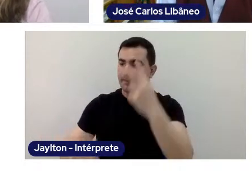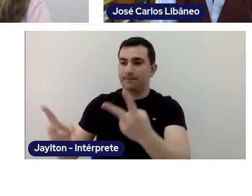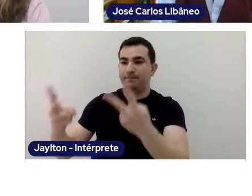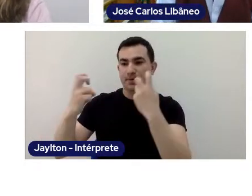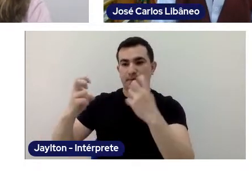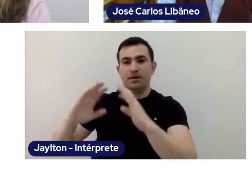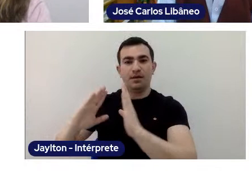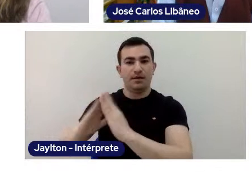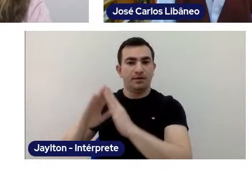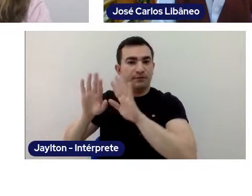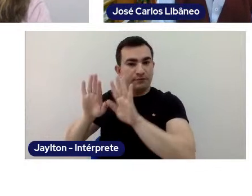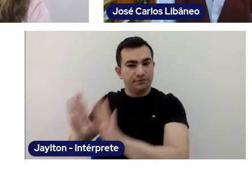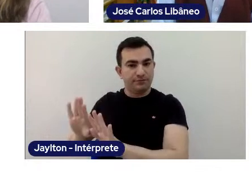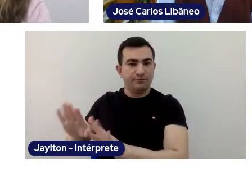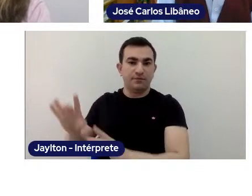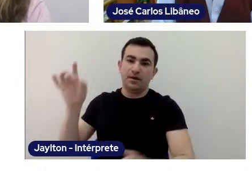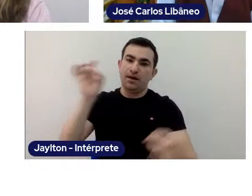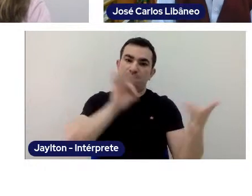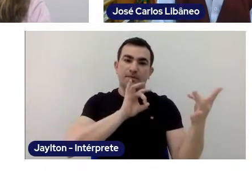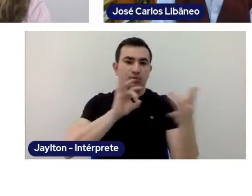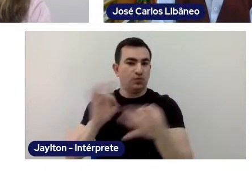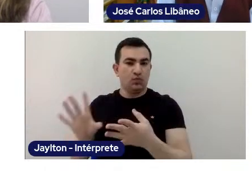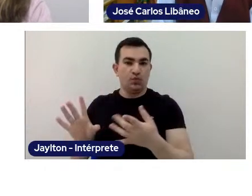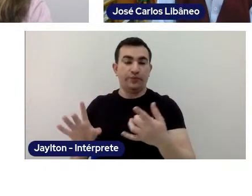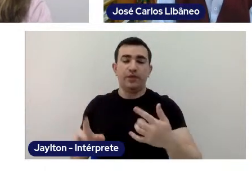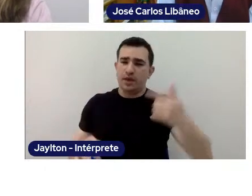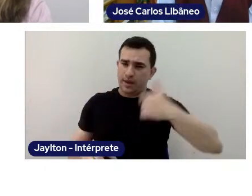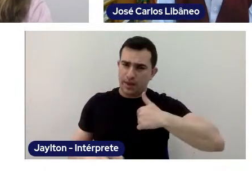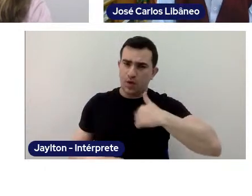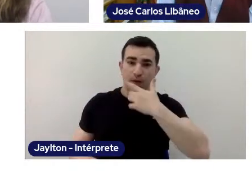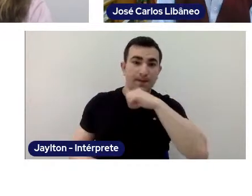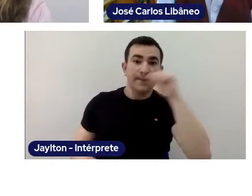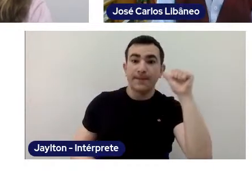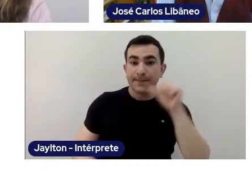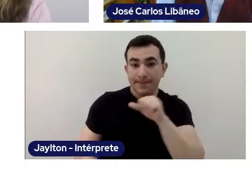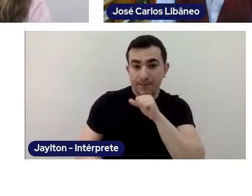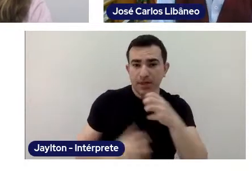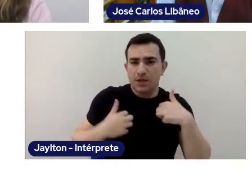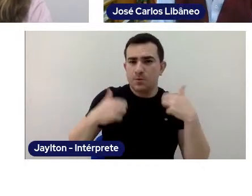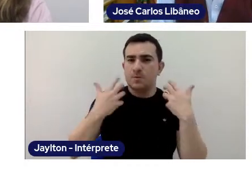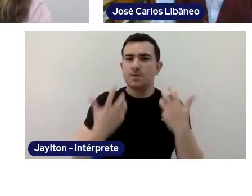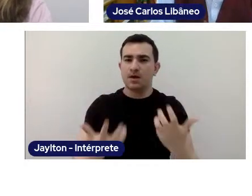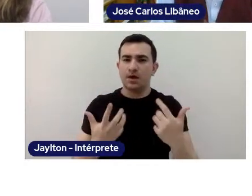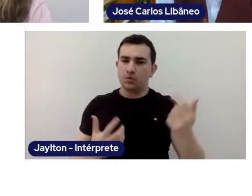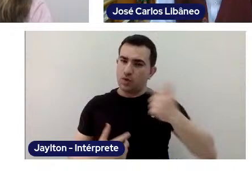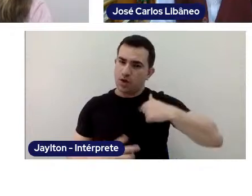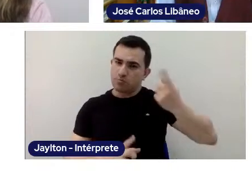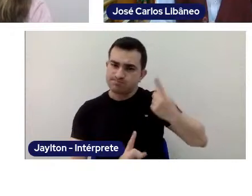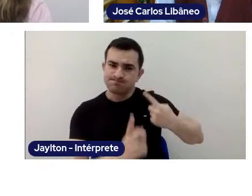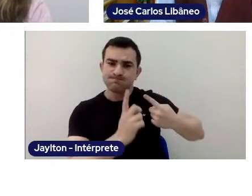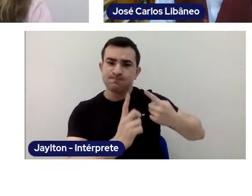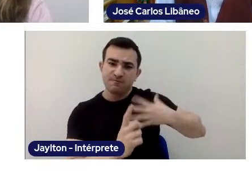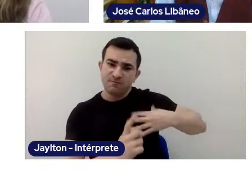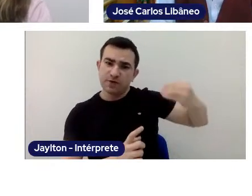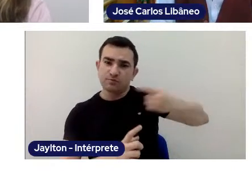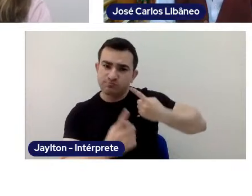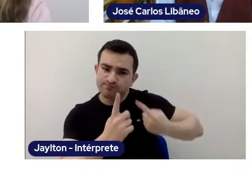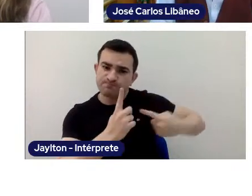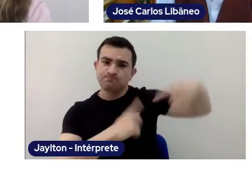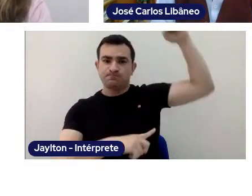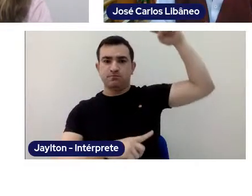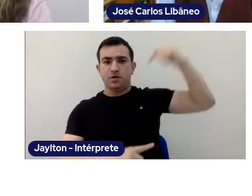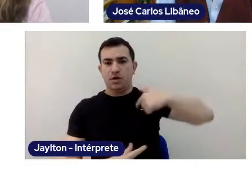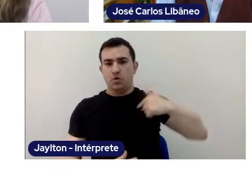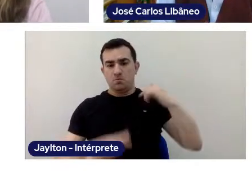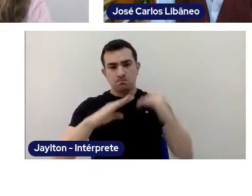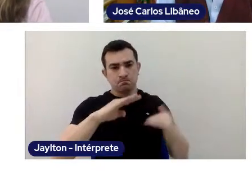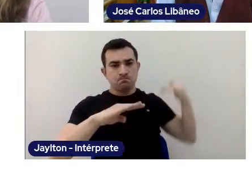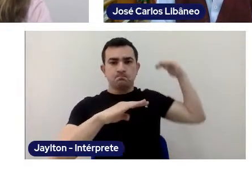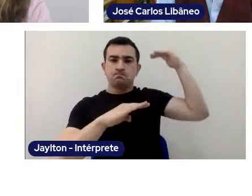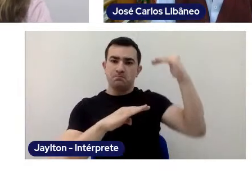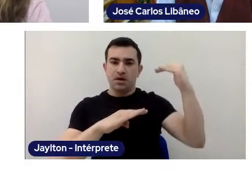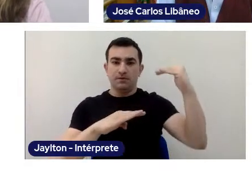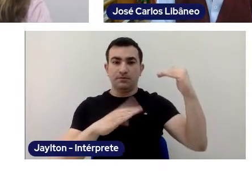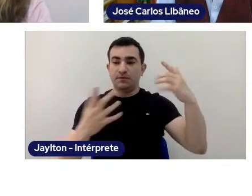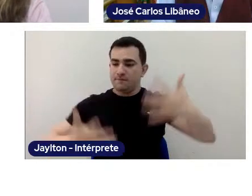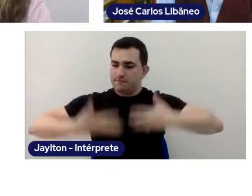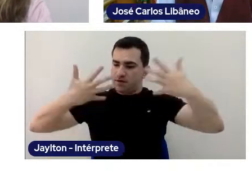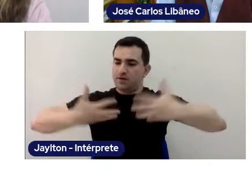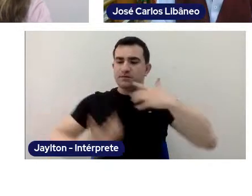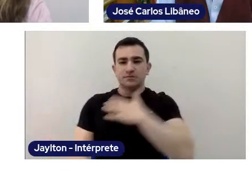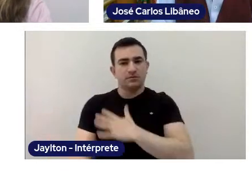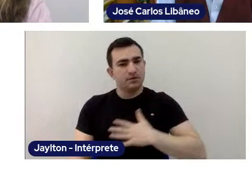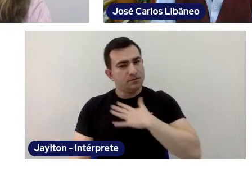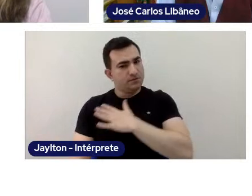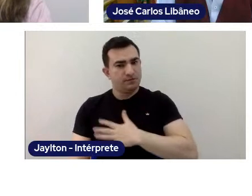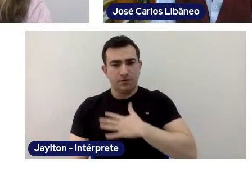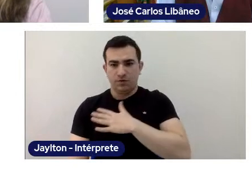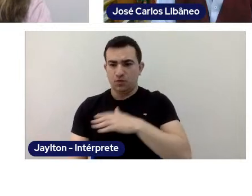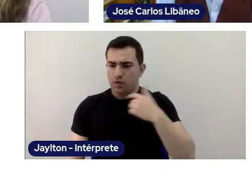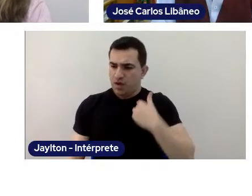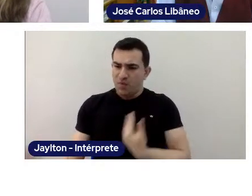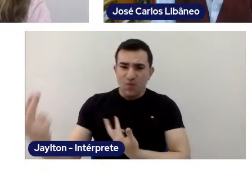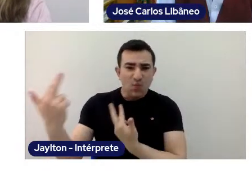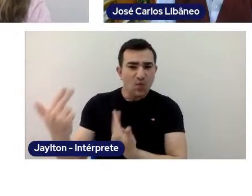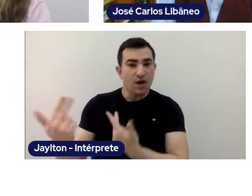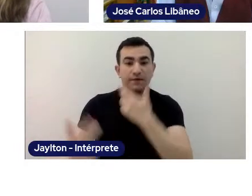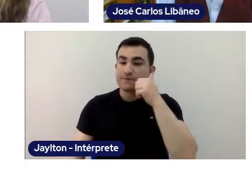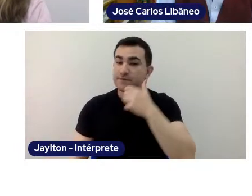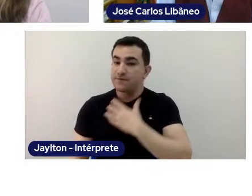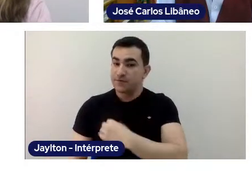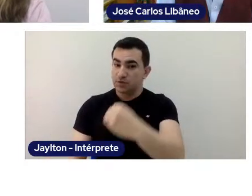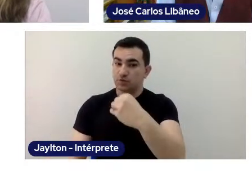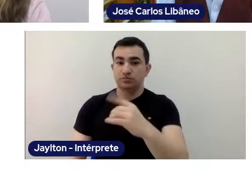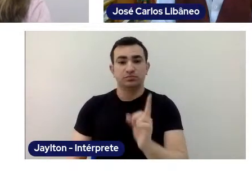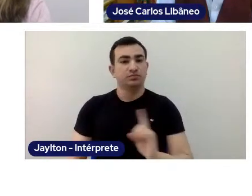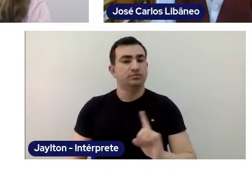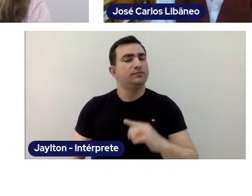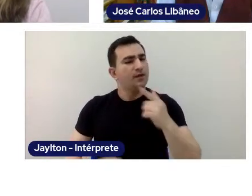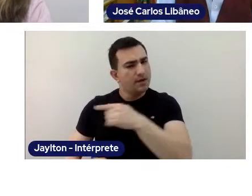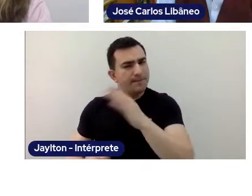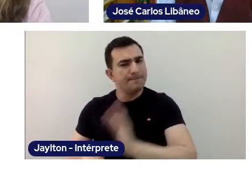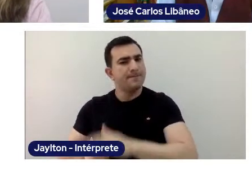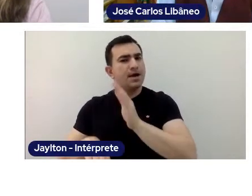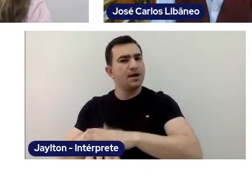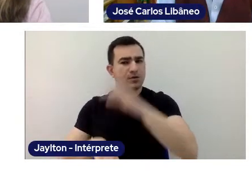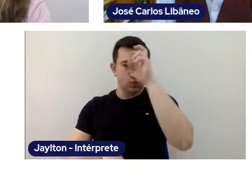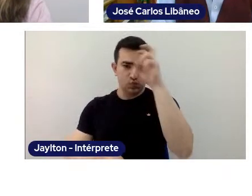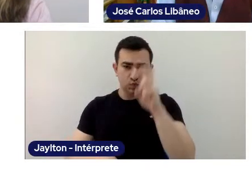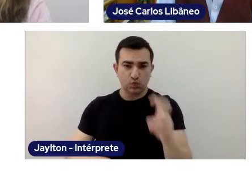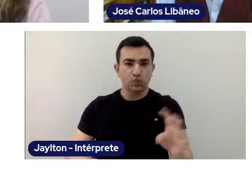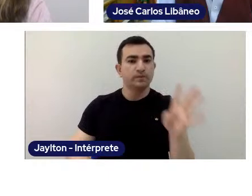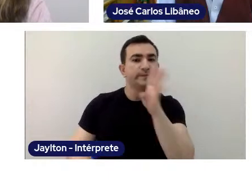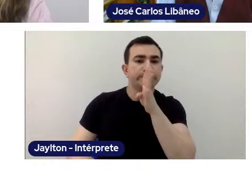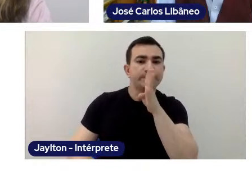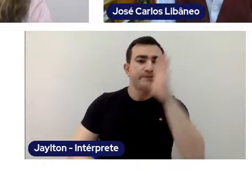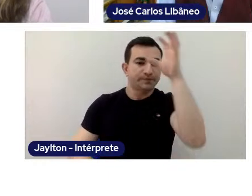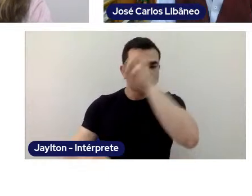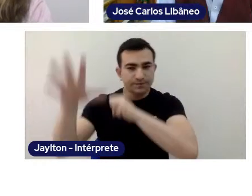I am a father, and everything that I want for my son Francisco is for him to surpass me in terms of life experiences: for him to be happier, to have more access to culture, to knowledge,